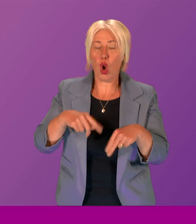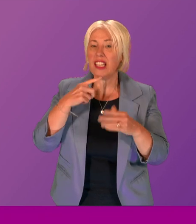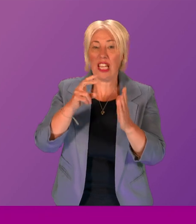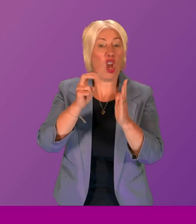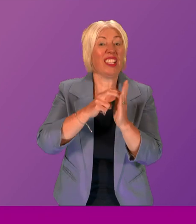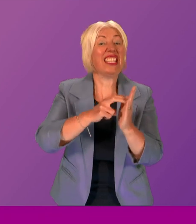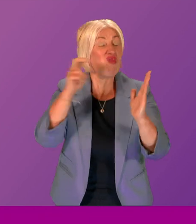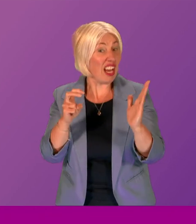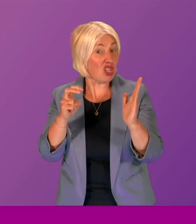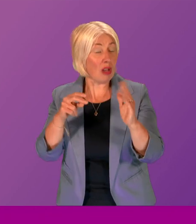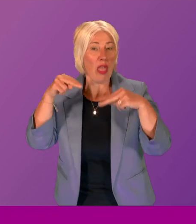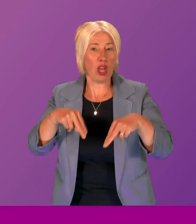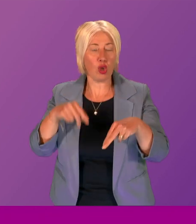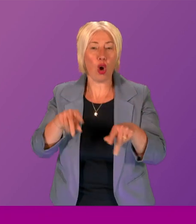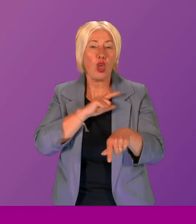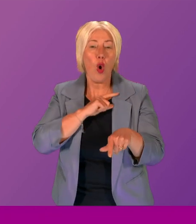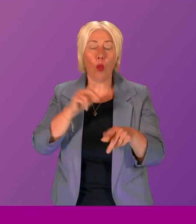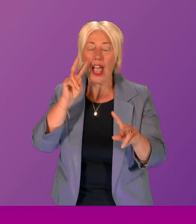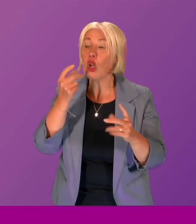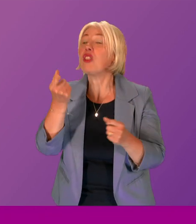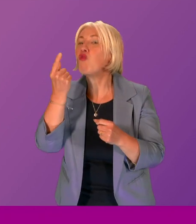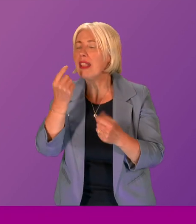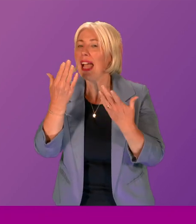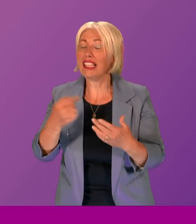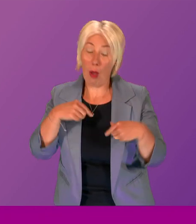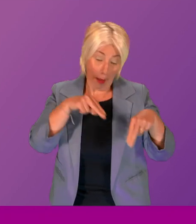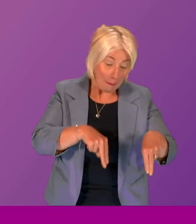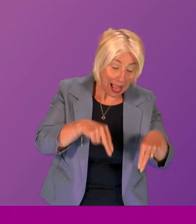having established retrospectively that their pet does not conform to